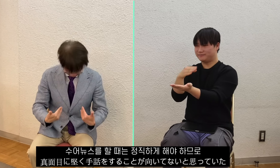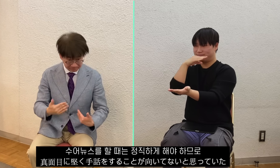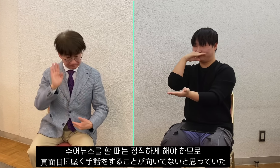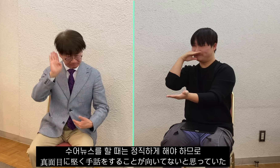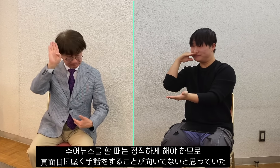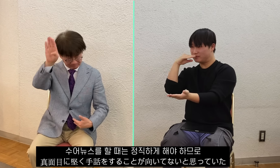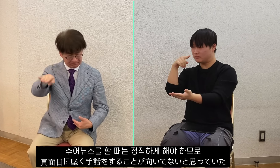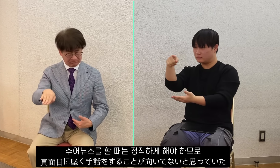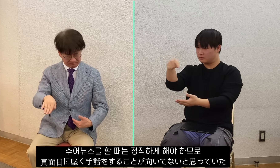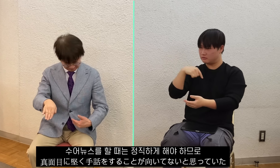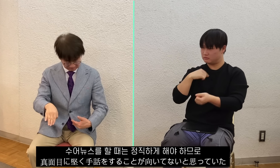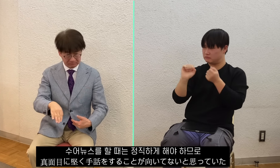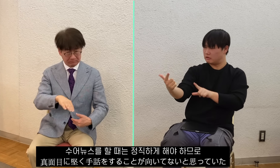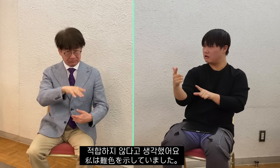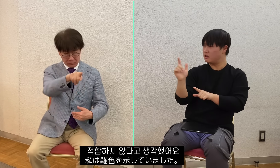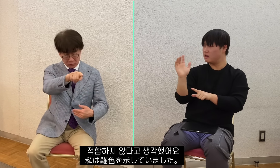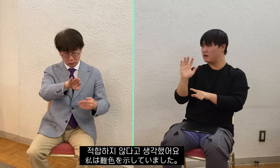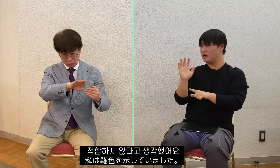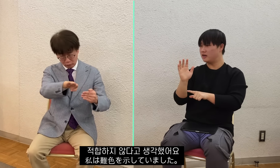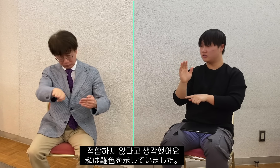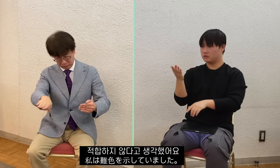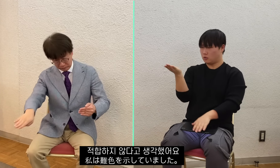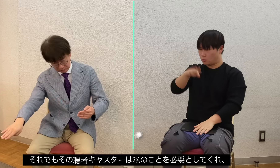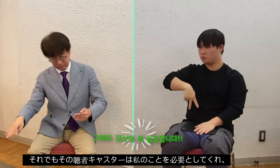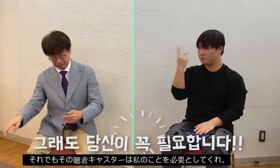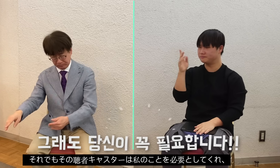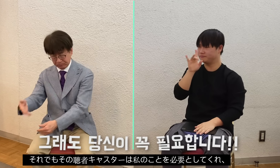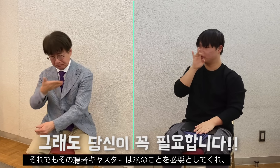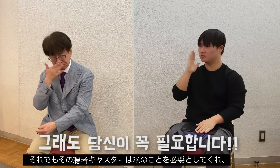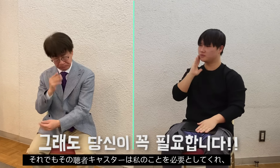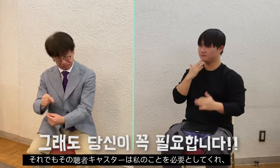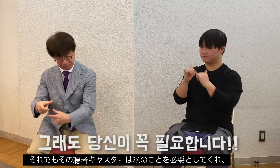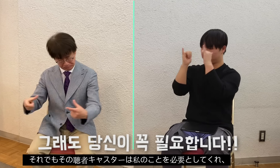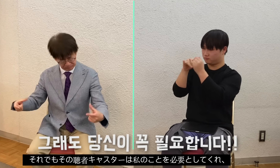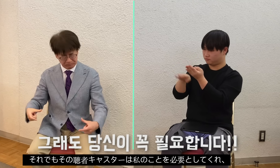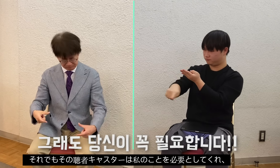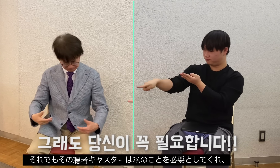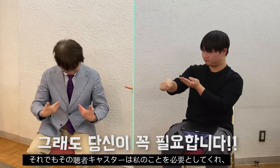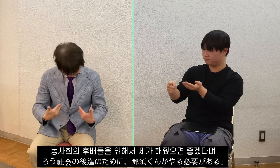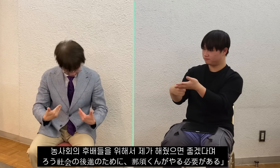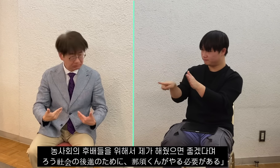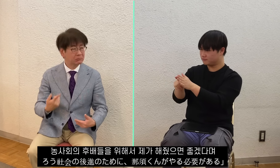but I thought it was wrong because I had to be honest when doing sign language news. Still, they said to me, "I need you!!